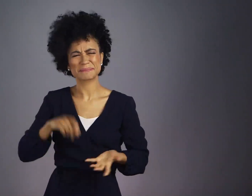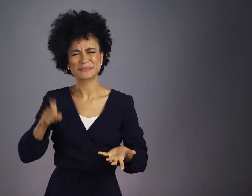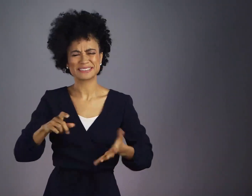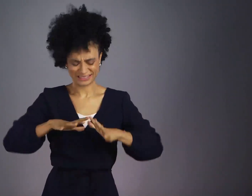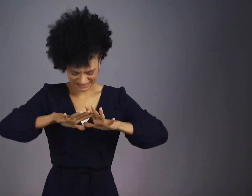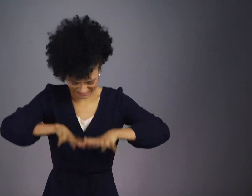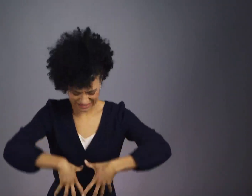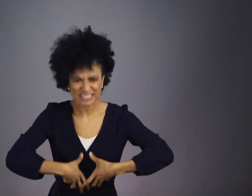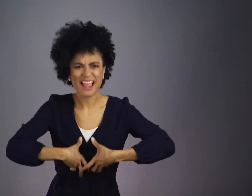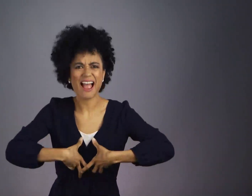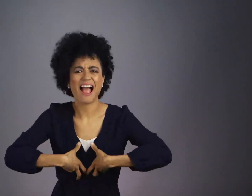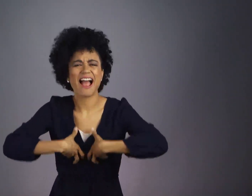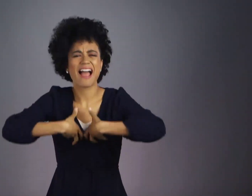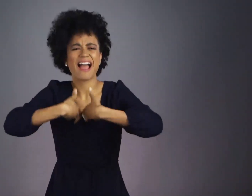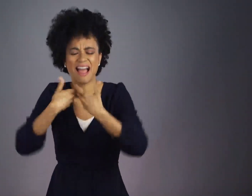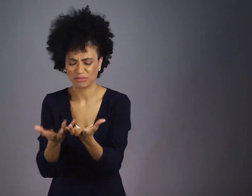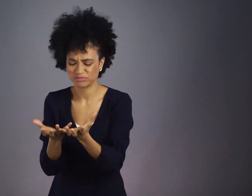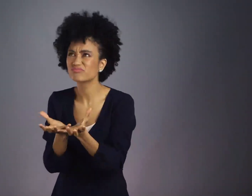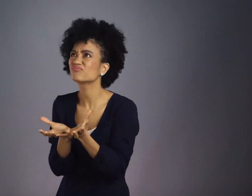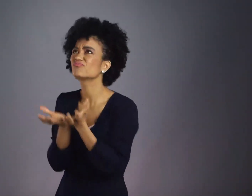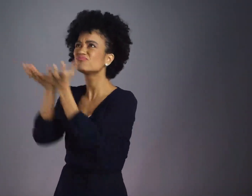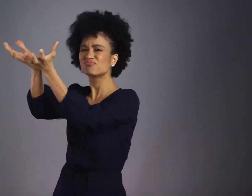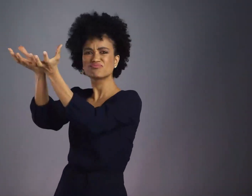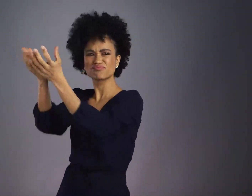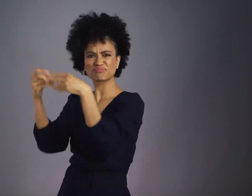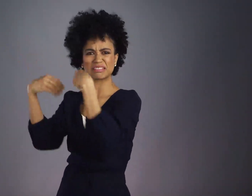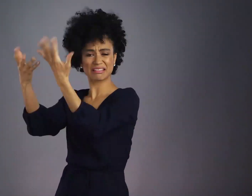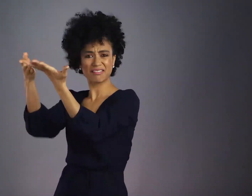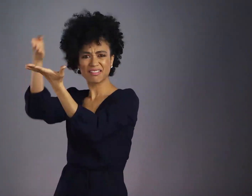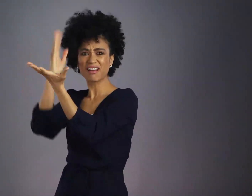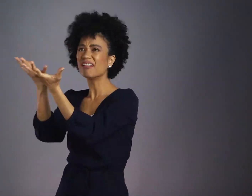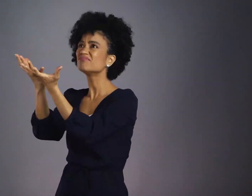If we still cling to something we will not let go,